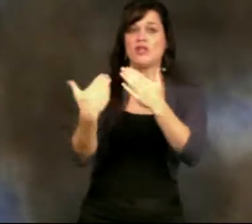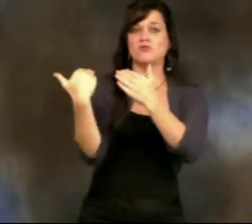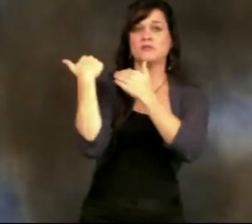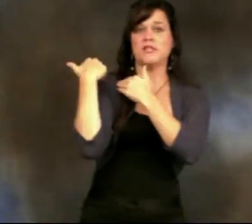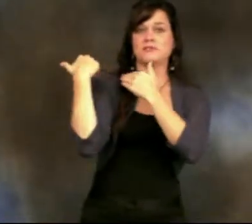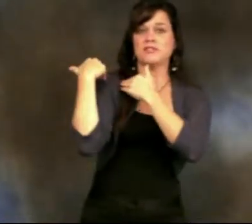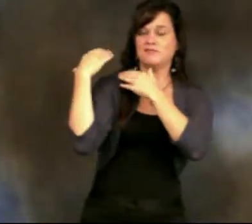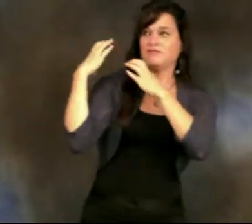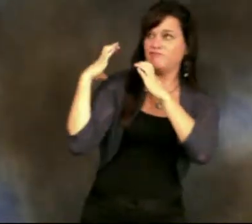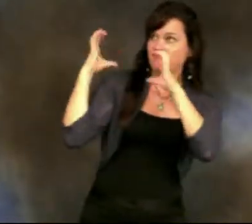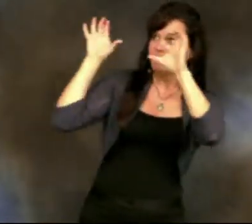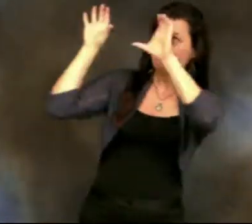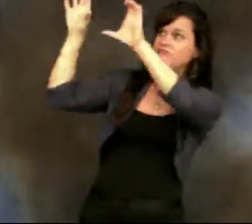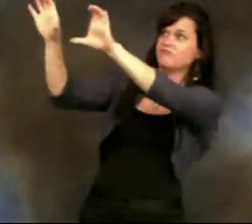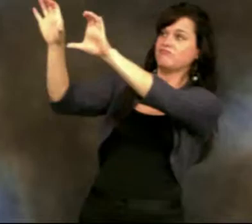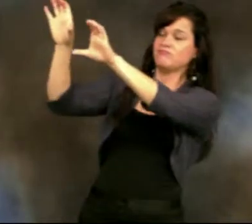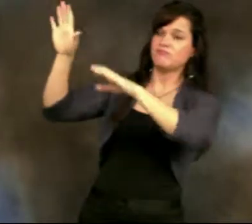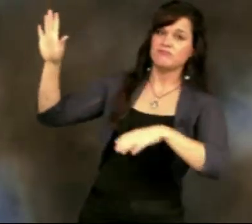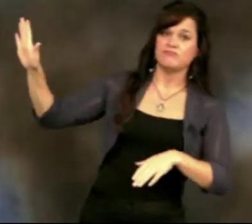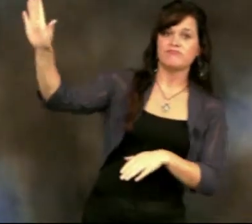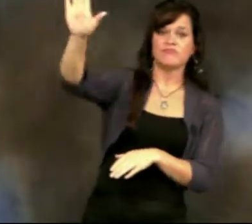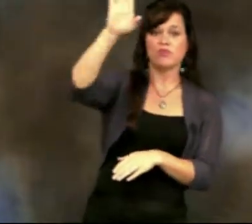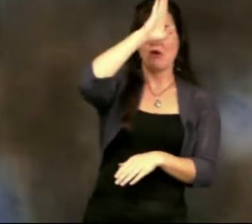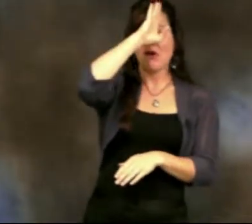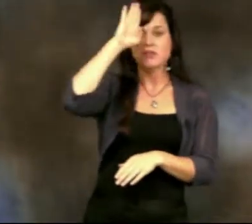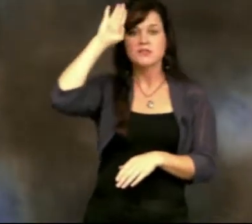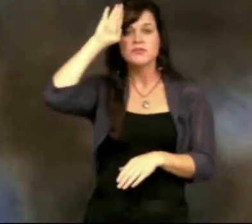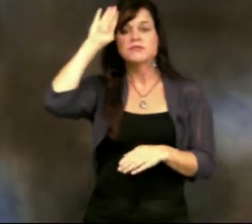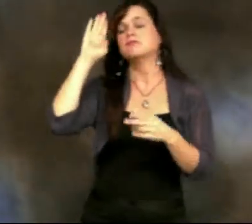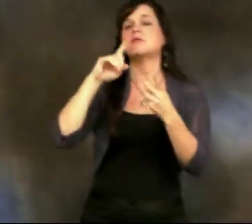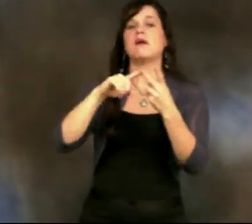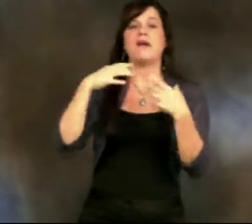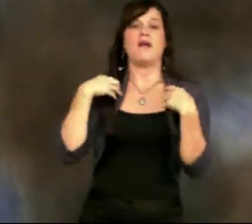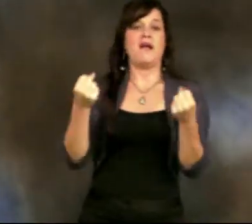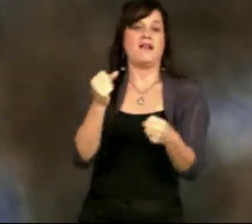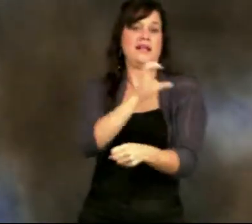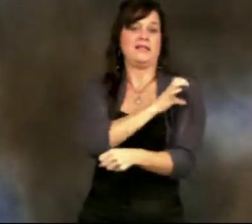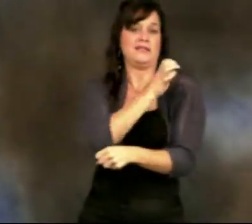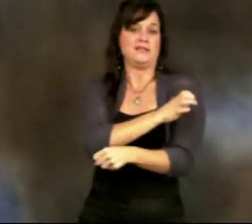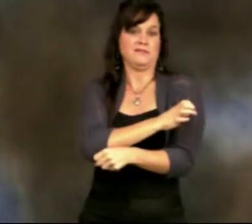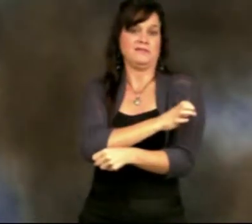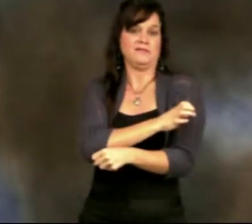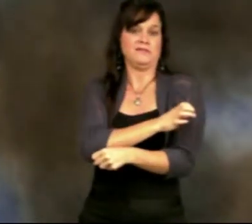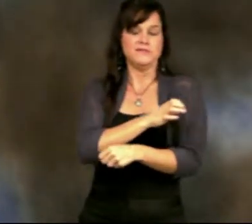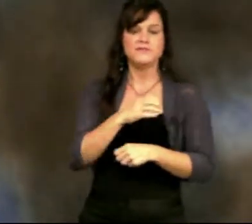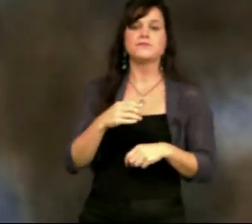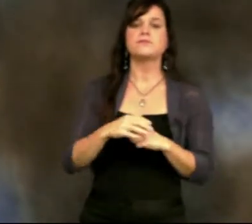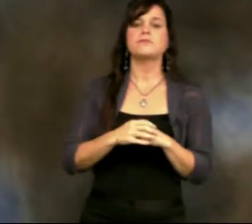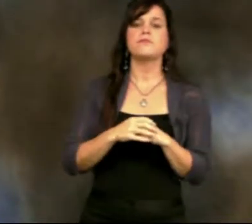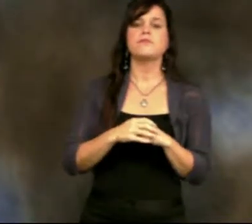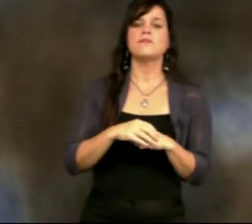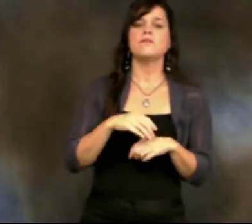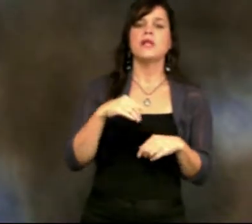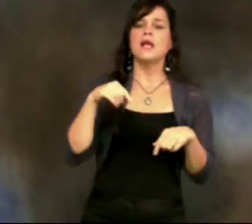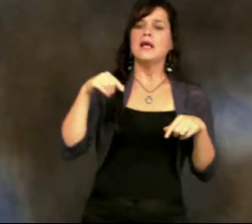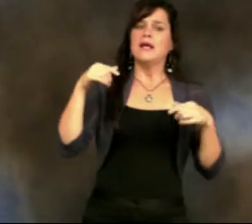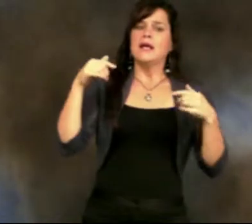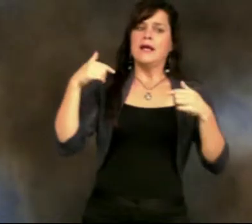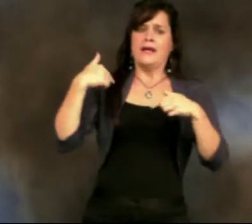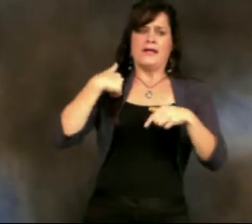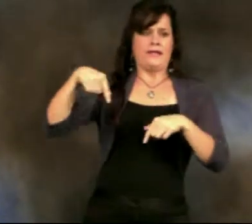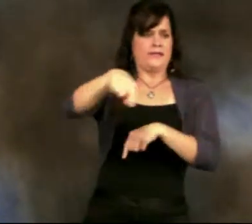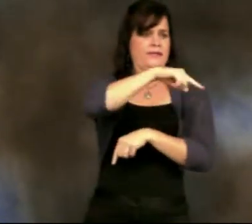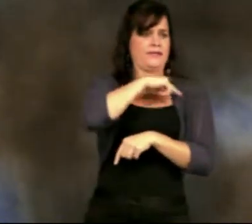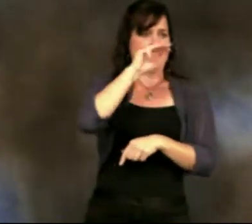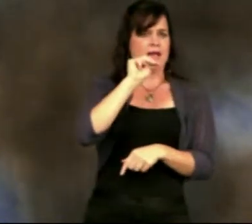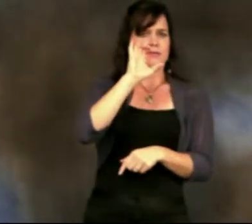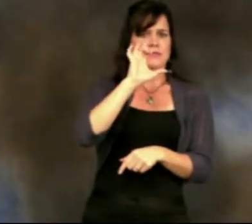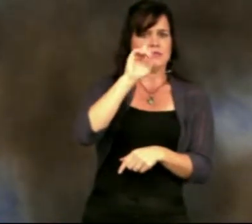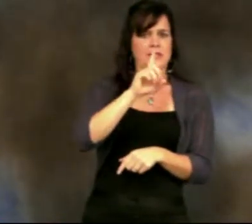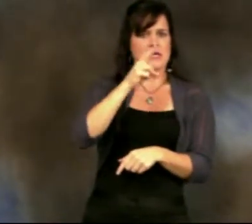has been given to hospitals and health clinics to ensure communication access after hours.